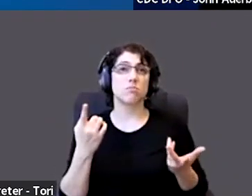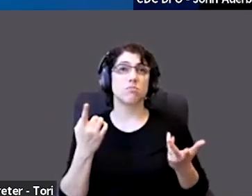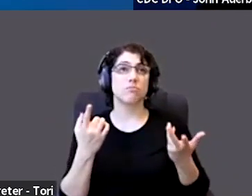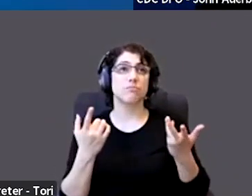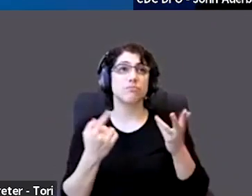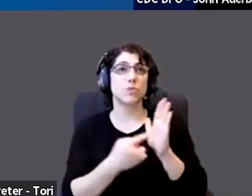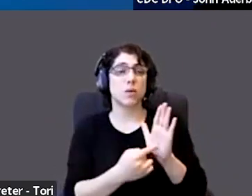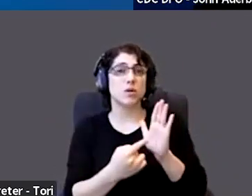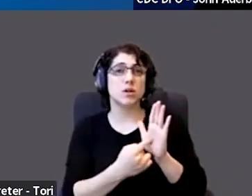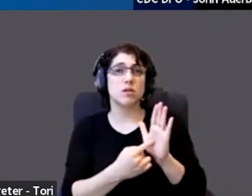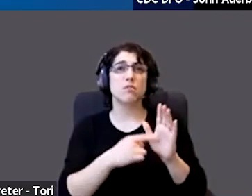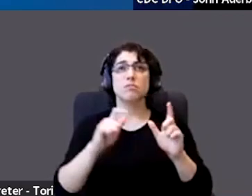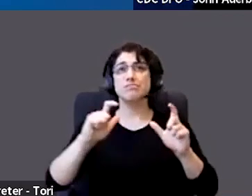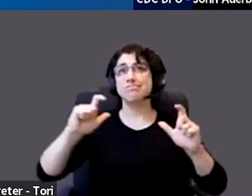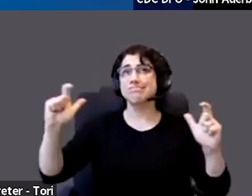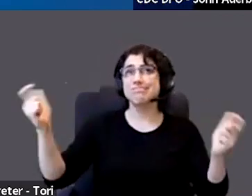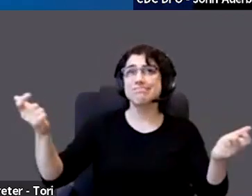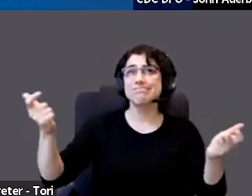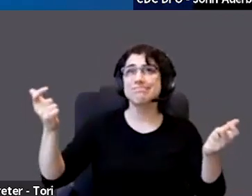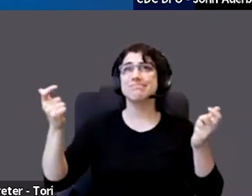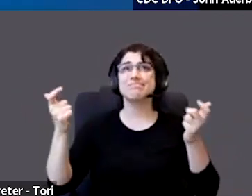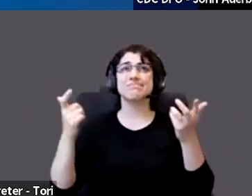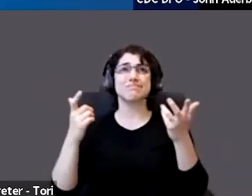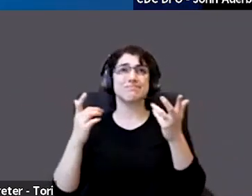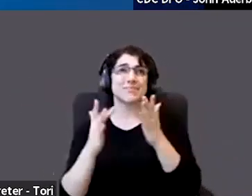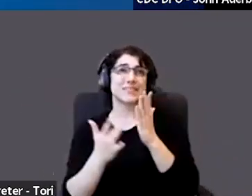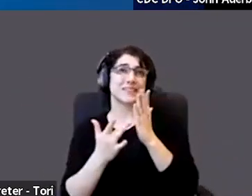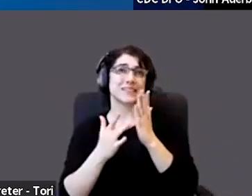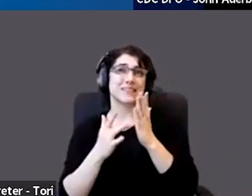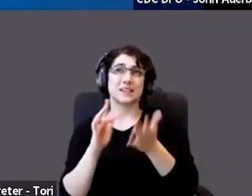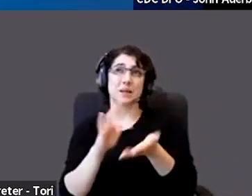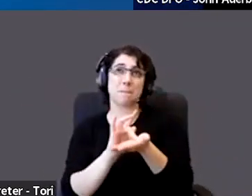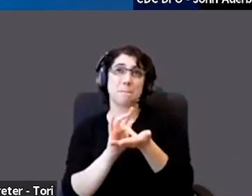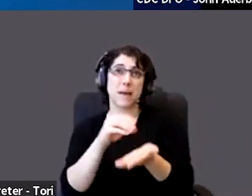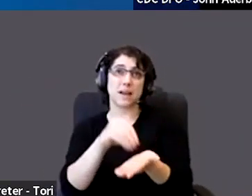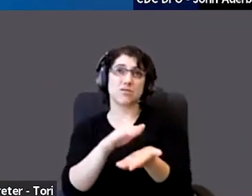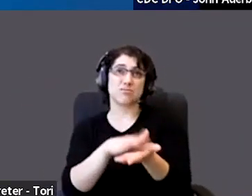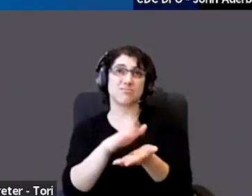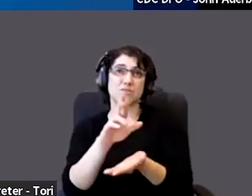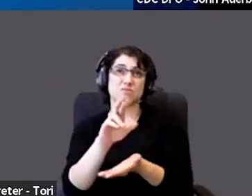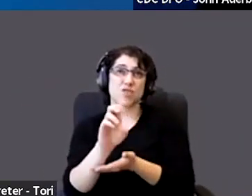of the major electronic medical records companies, especially Epic and perhaps Cerner really